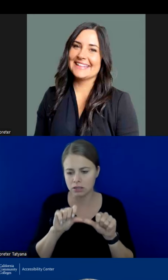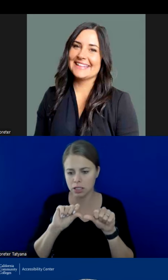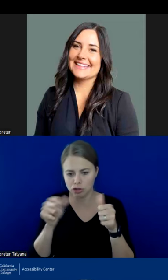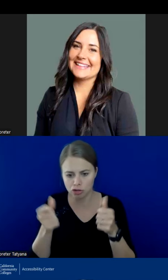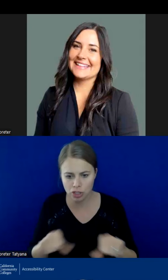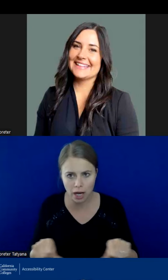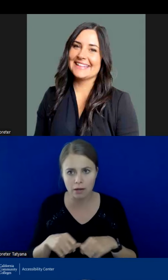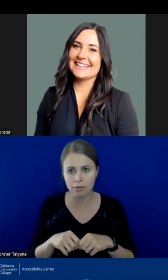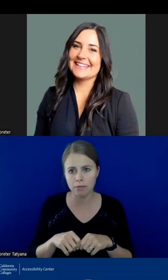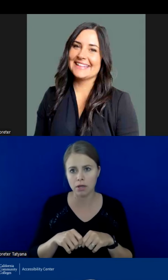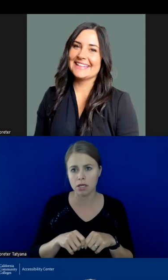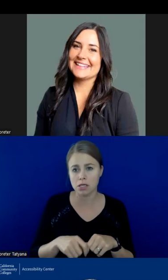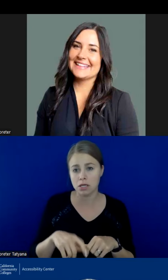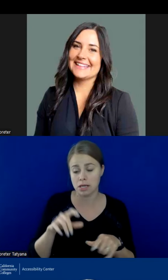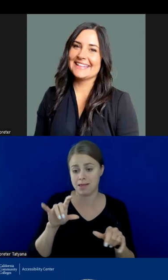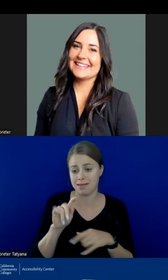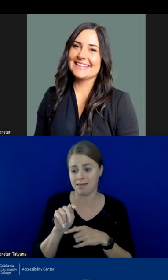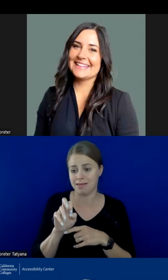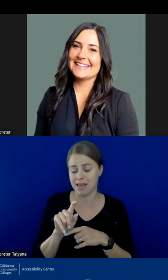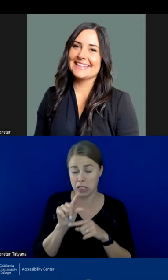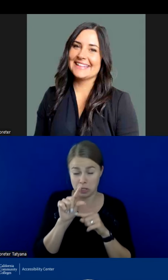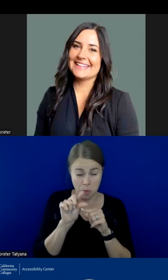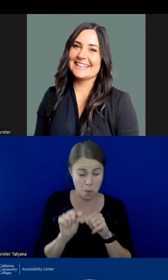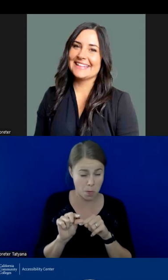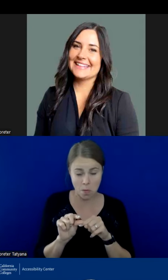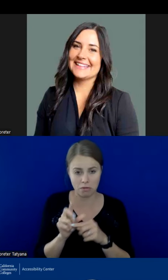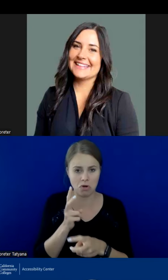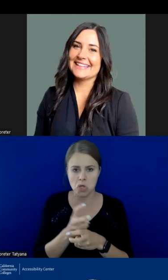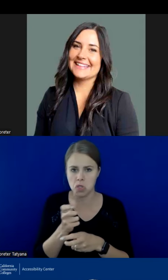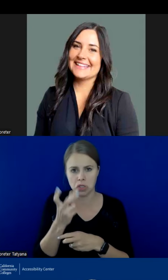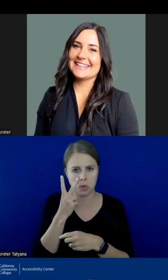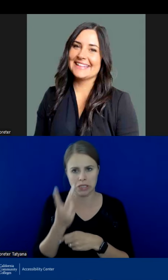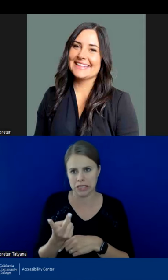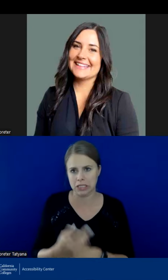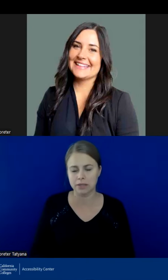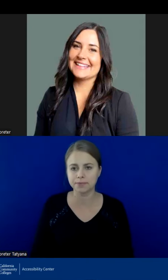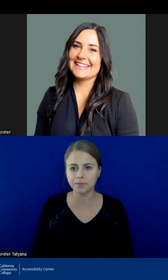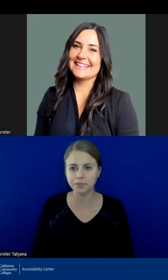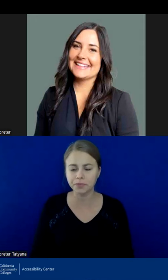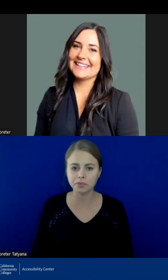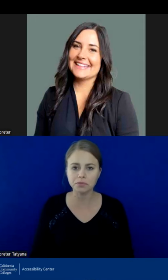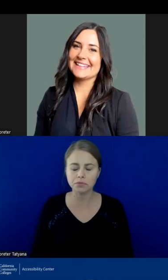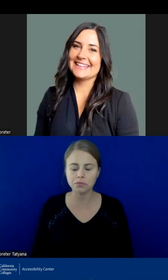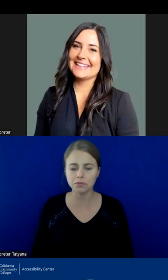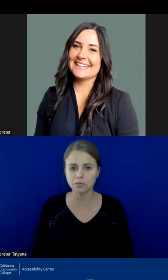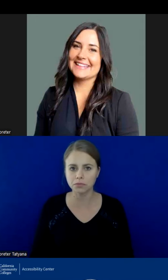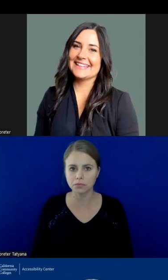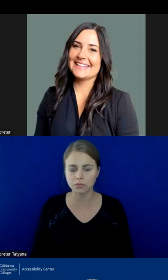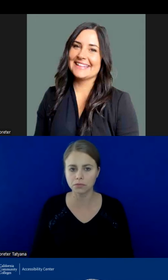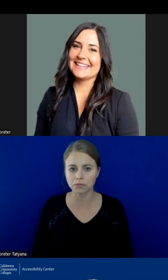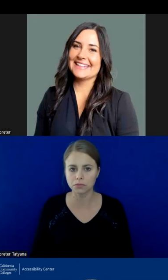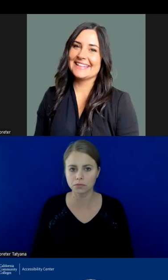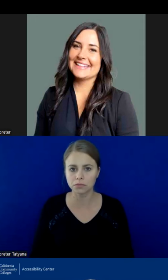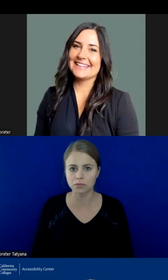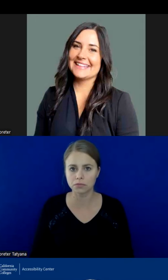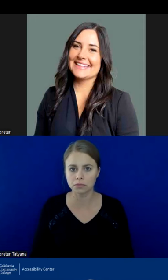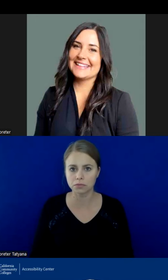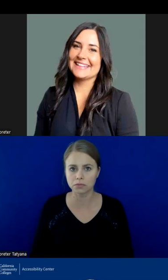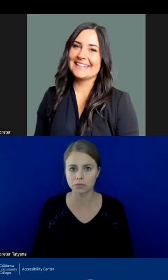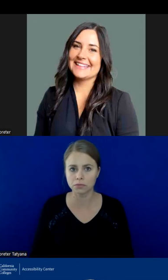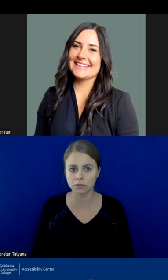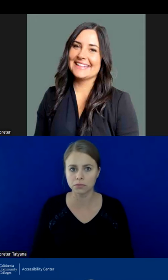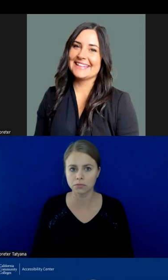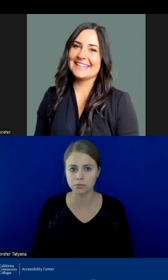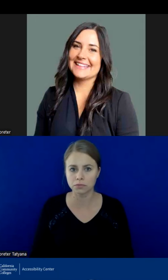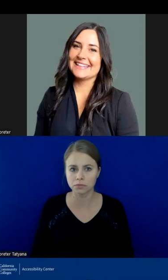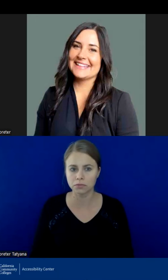So the smaller the text gets, the harder it's getting for you.